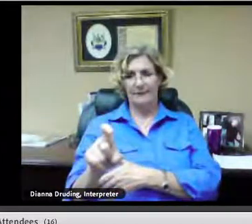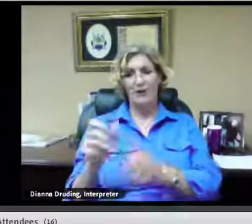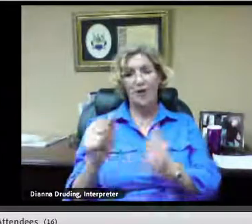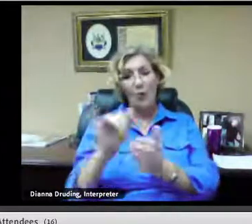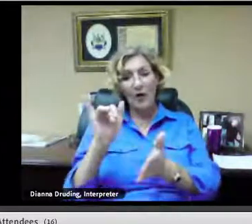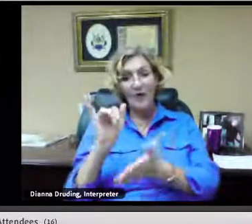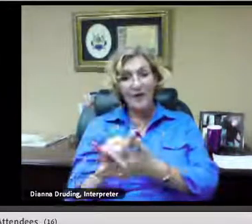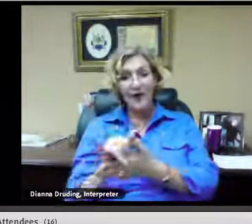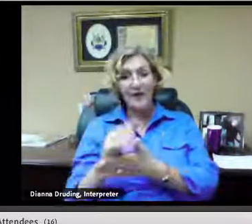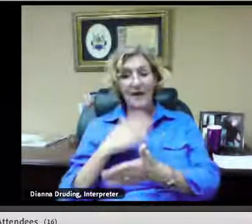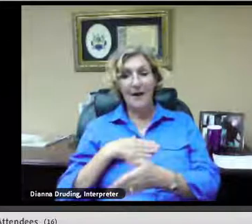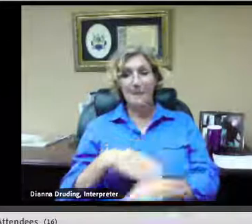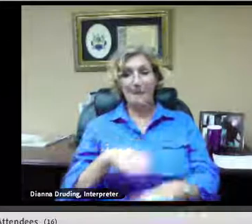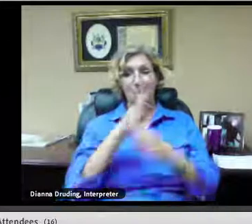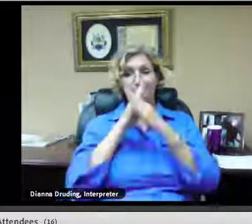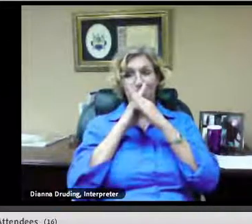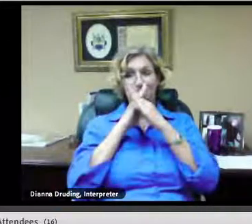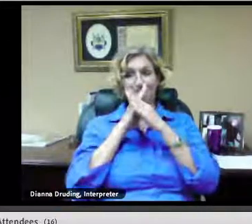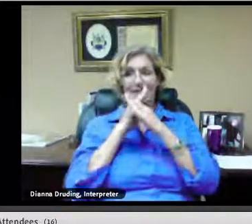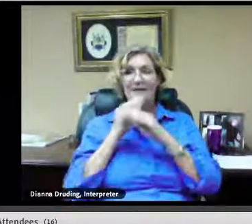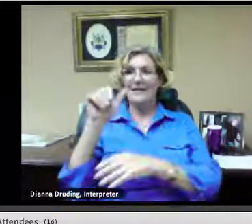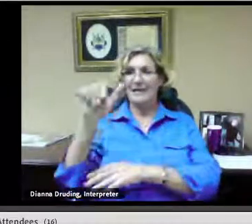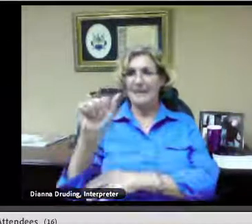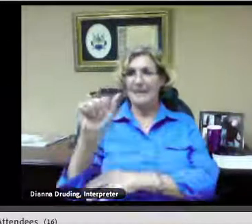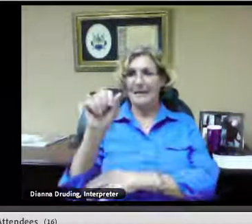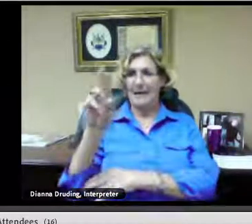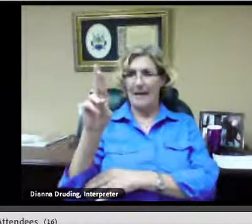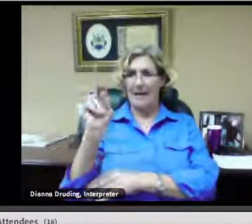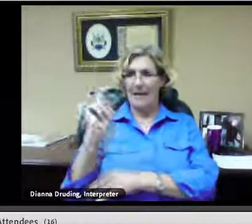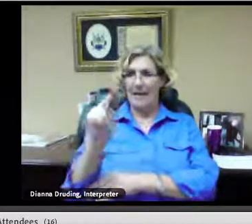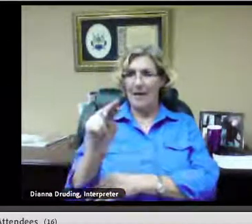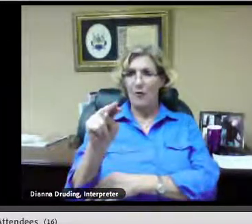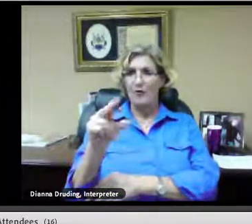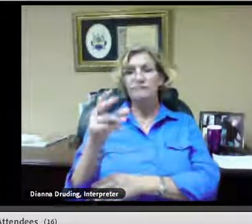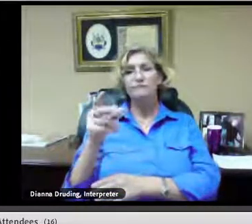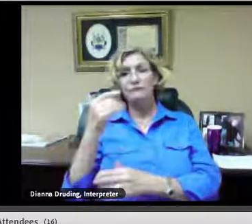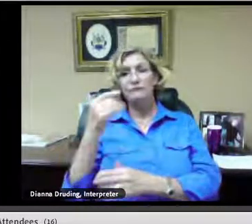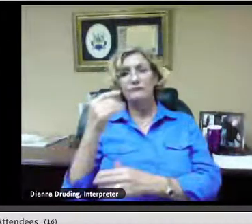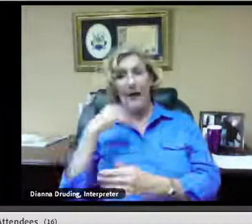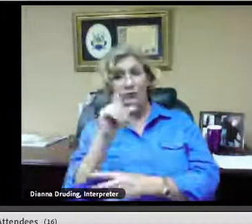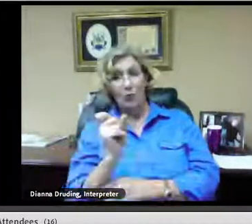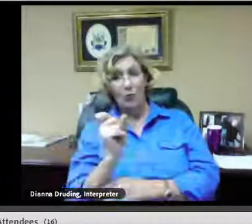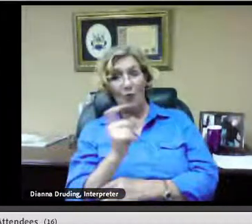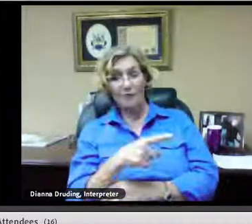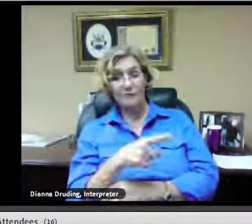Blumberg: All right. Drewel: Let me know. Blumberg: Thank you, Christine, for a wonderful webinar. Some information and a sneak peek